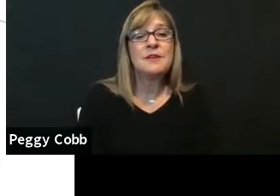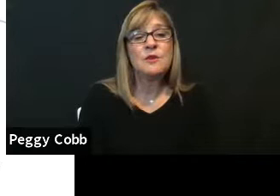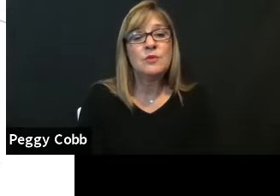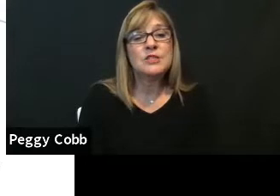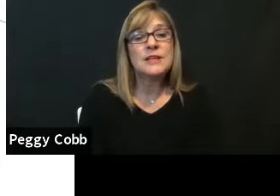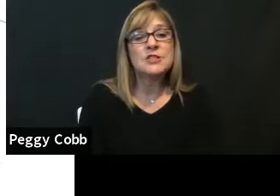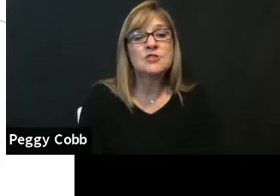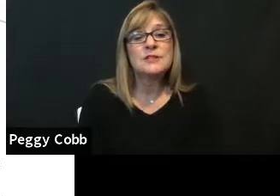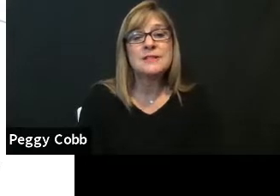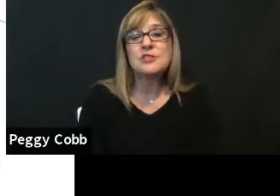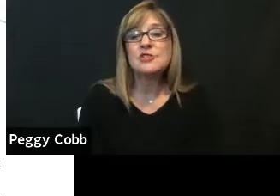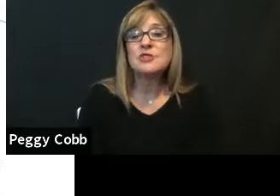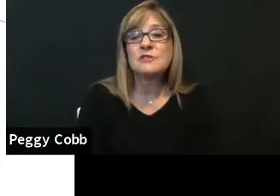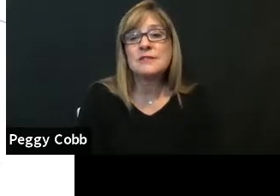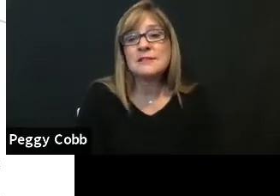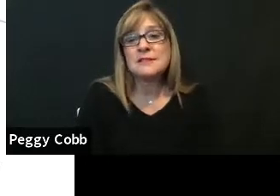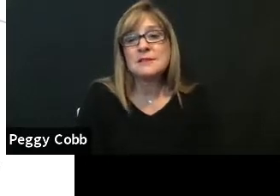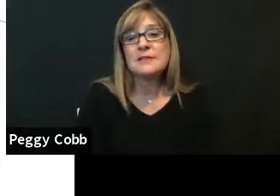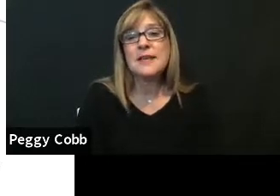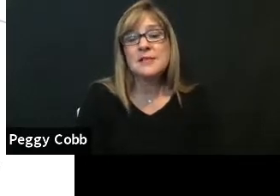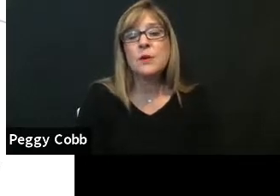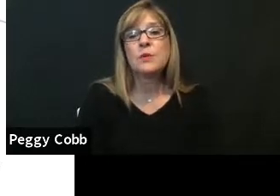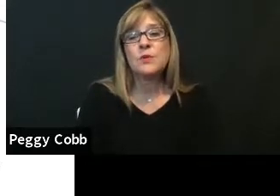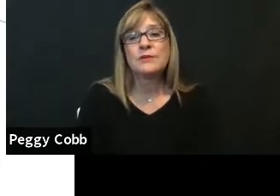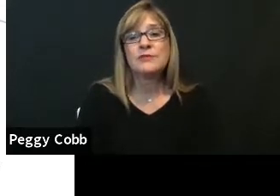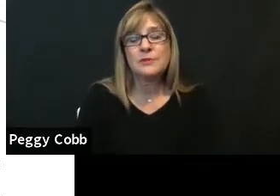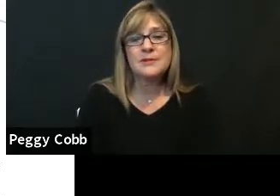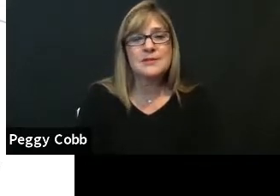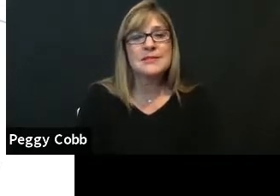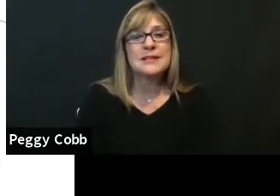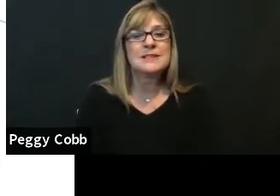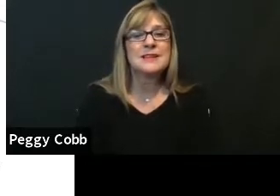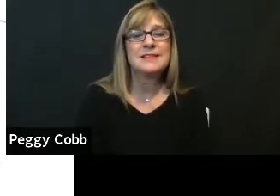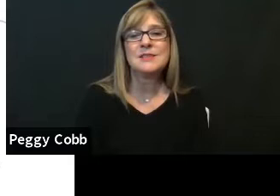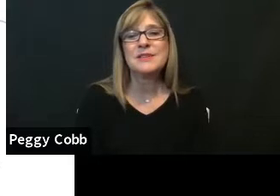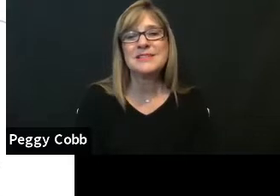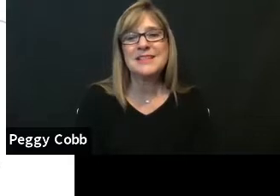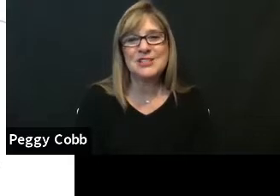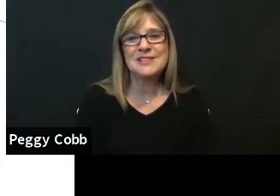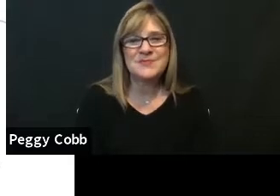the Youth Education Transition Services. That's what we're going to focus on tonight in this presentation.